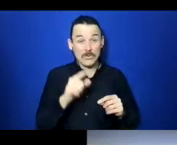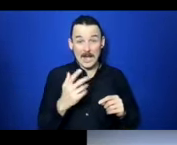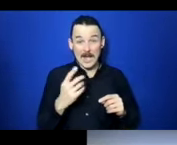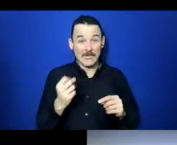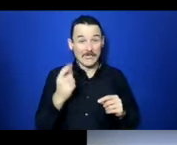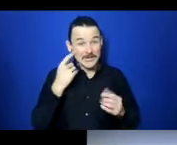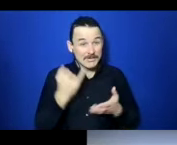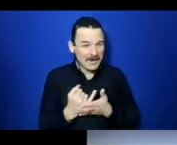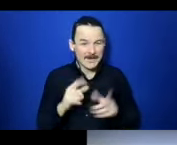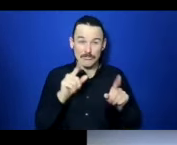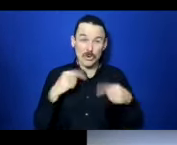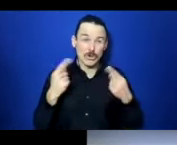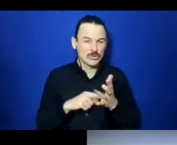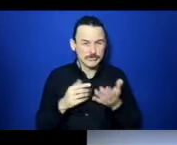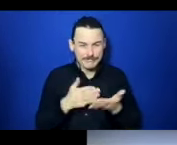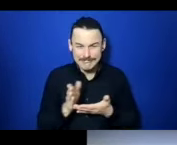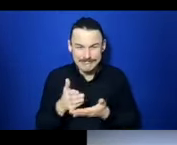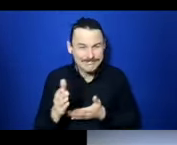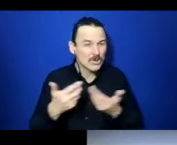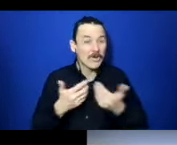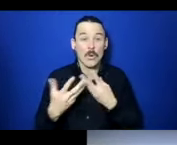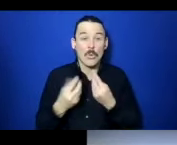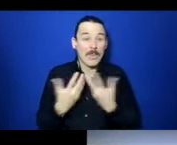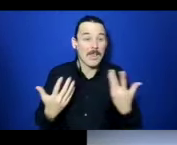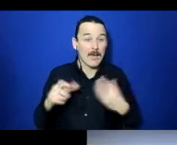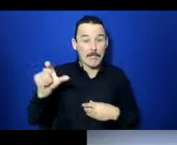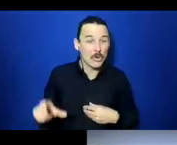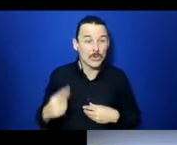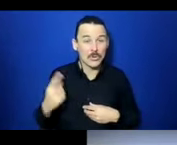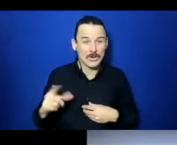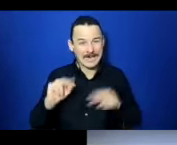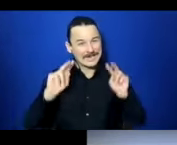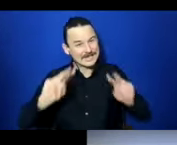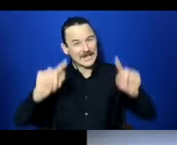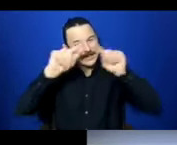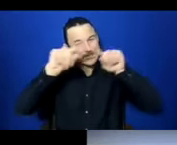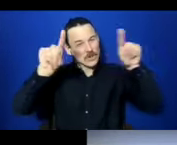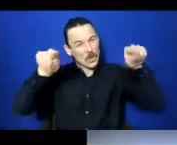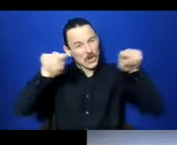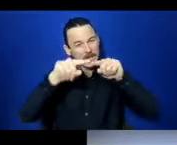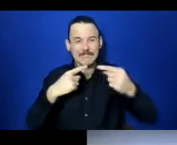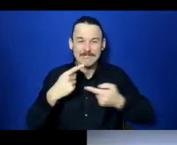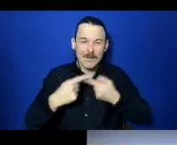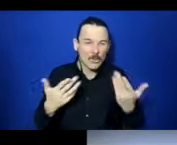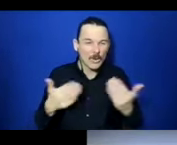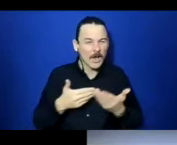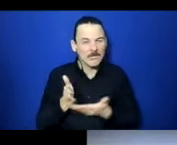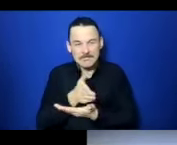So yeah that's my big hope for the future, Pete, is that we'll see more and more people at that